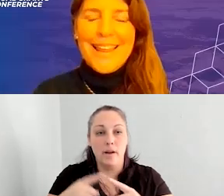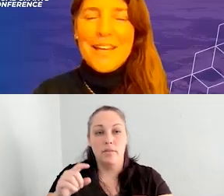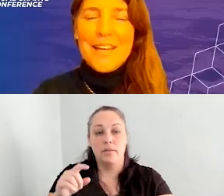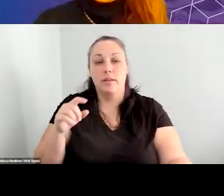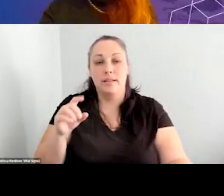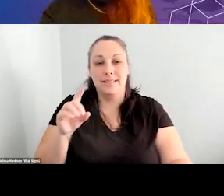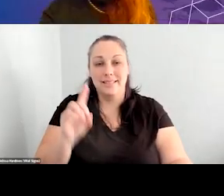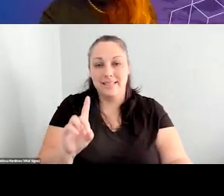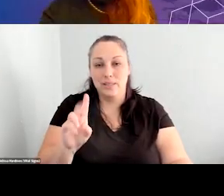Bonnie Green: Thank you, Luis.